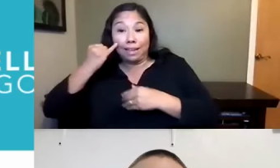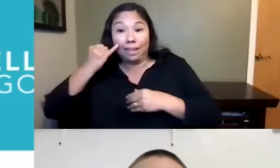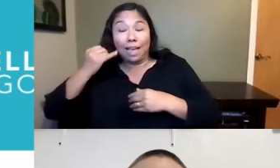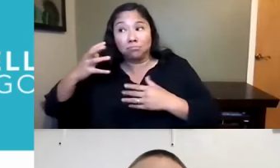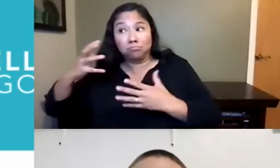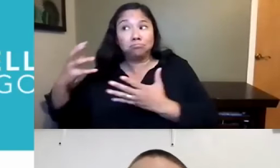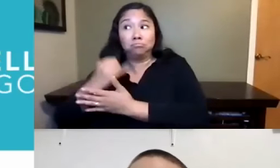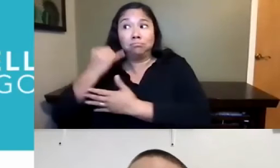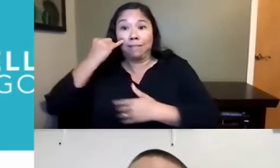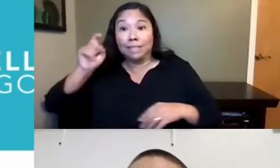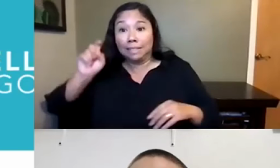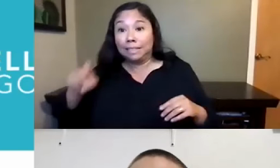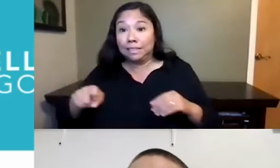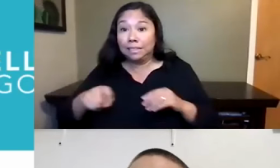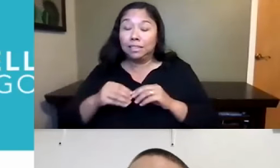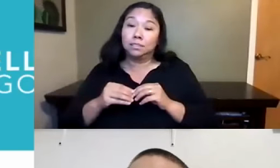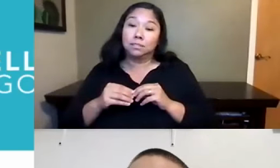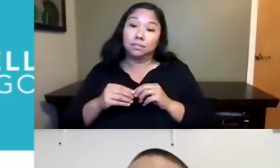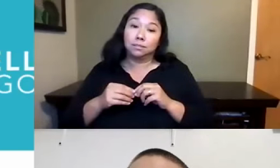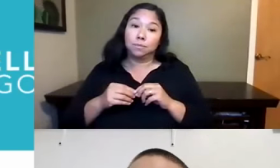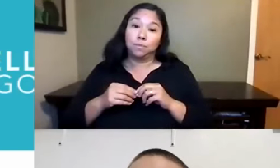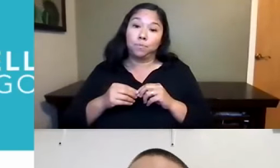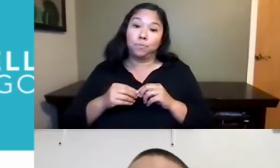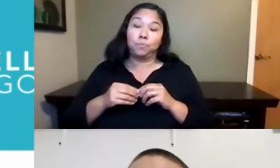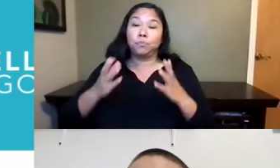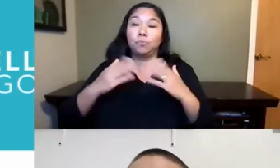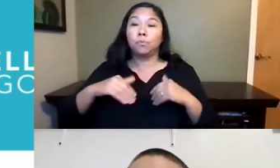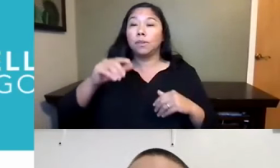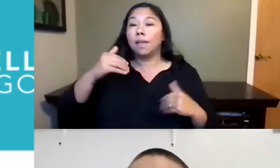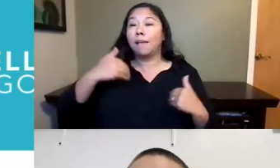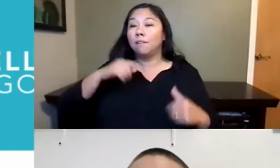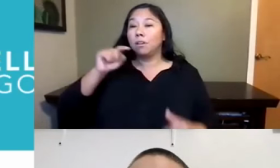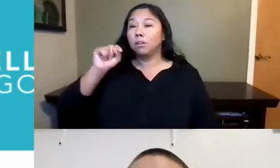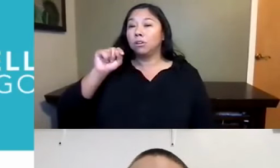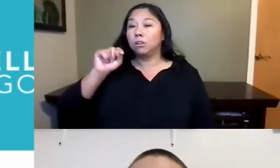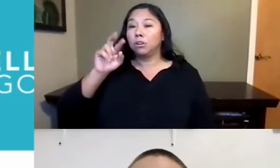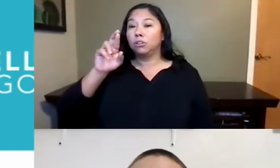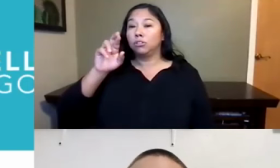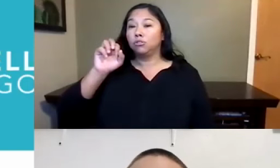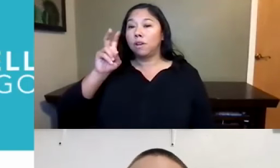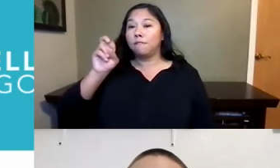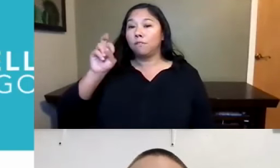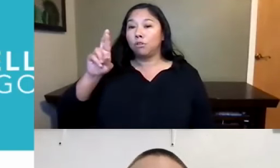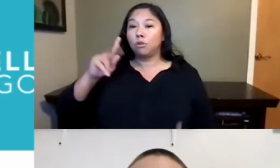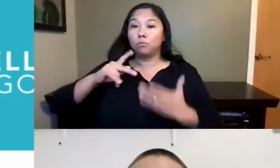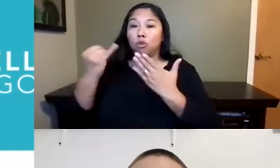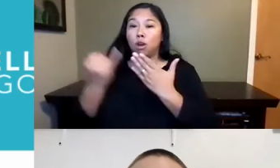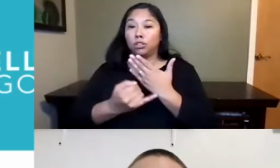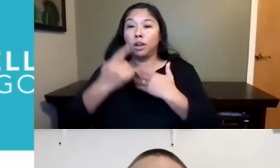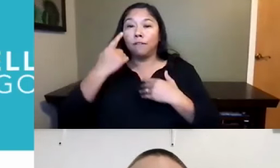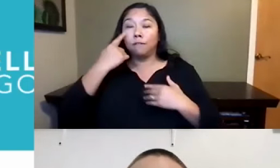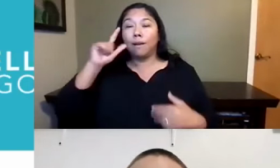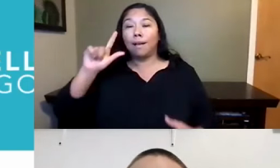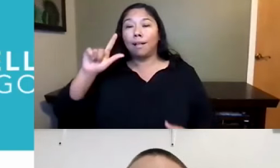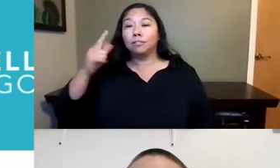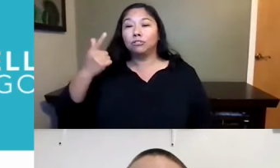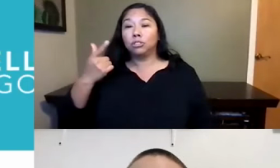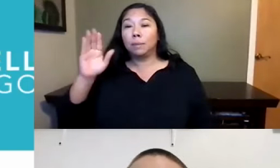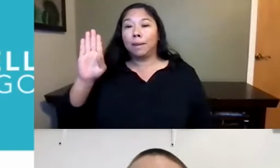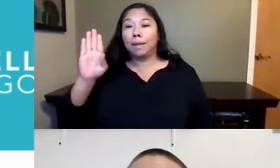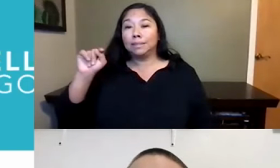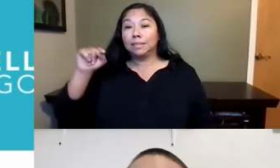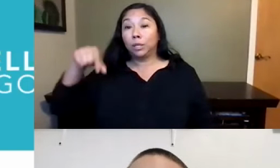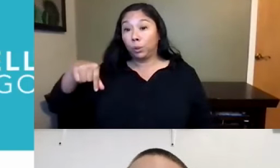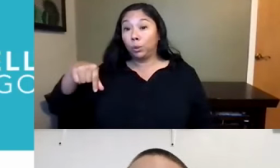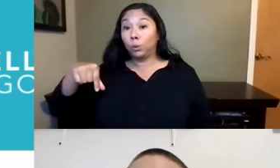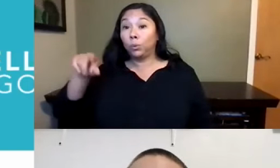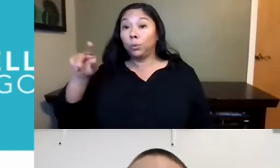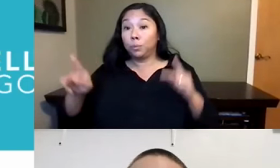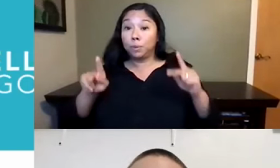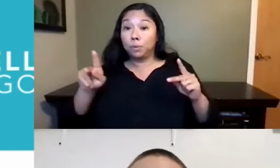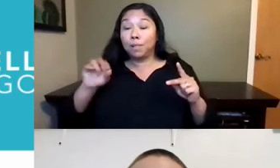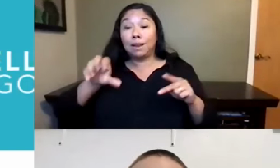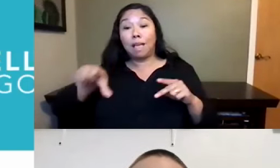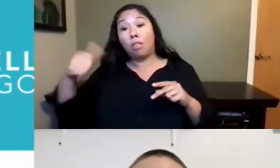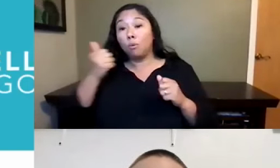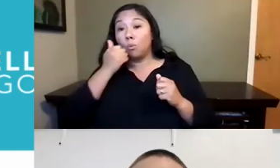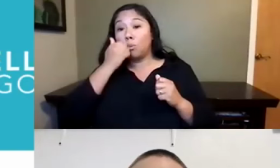There is also the Trevor Project for LGBTQ, and other warm lines and hotlines that we can share.